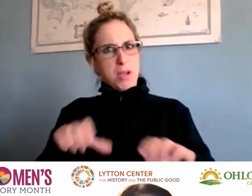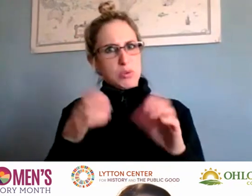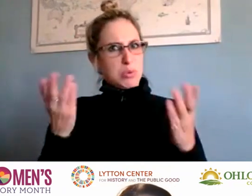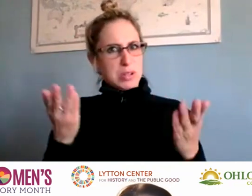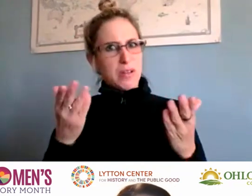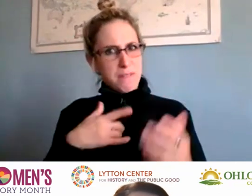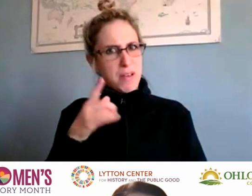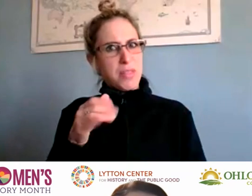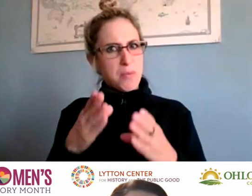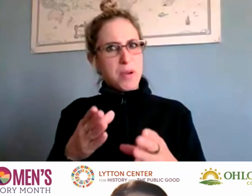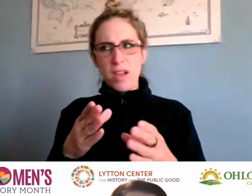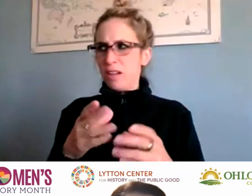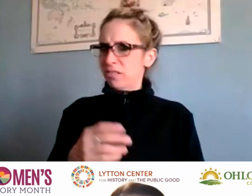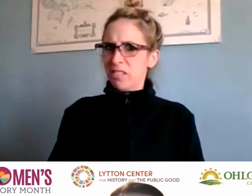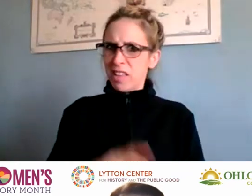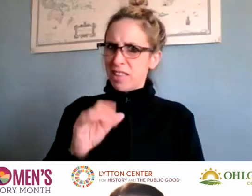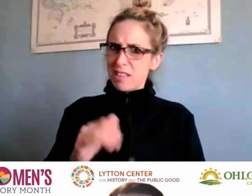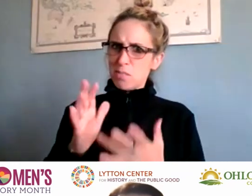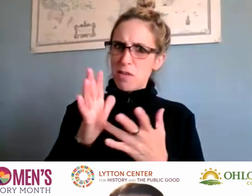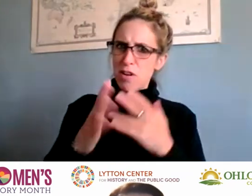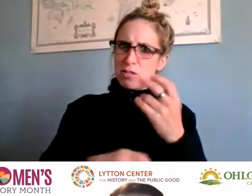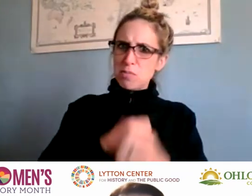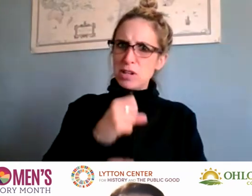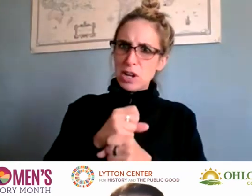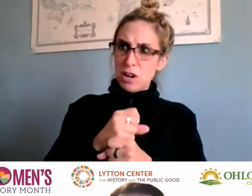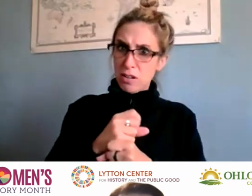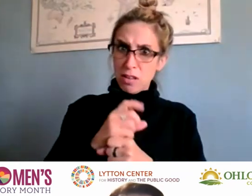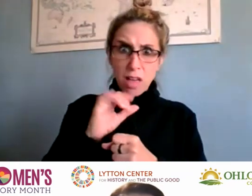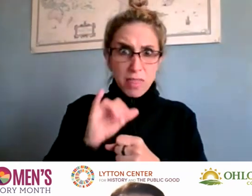Aurora Chang: Is this what it's going to be like this is my freshman year and instead.